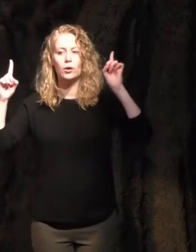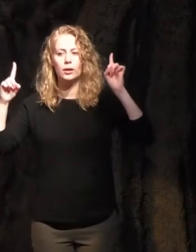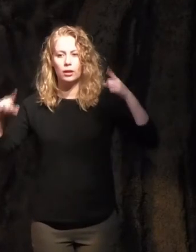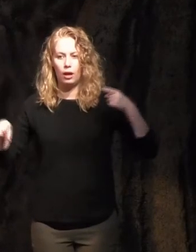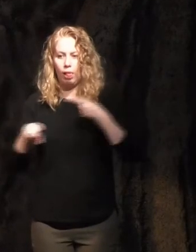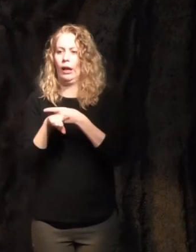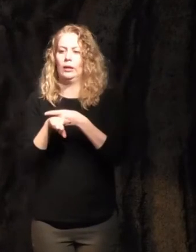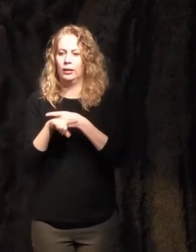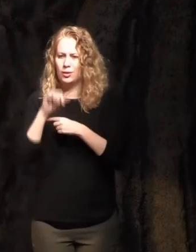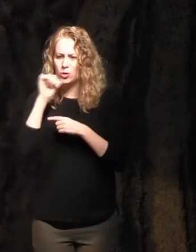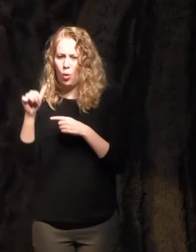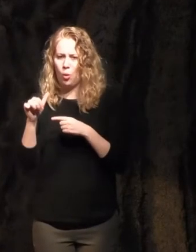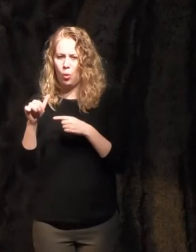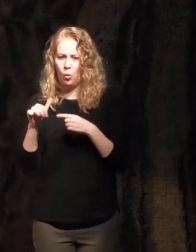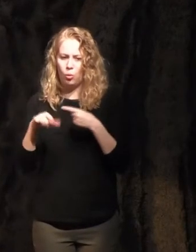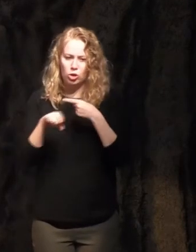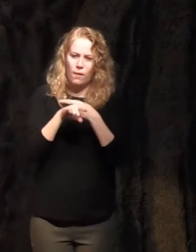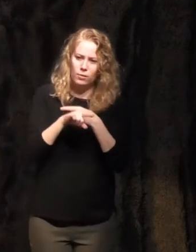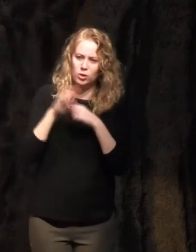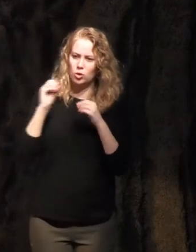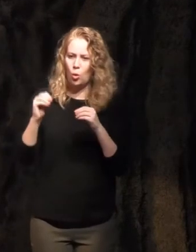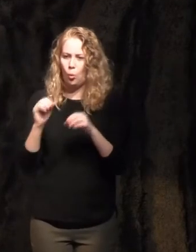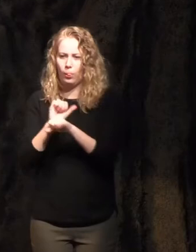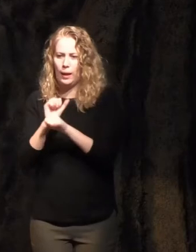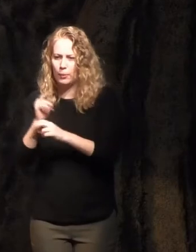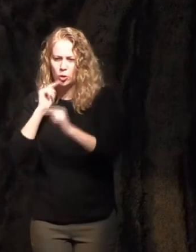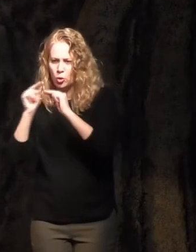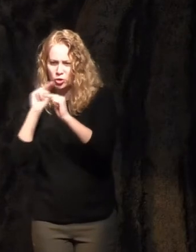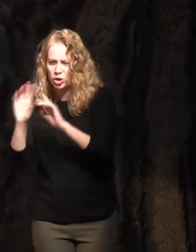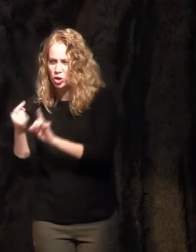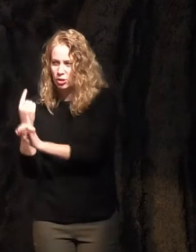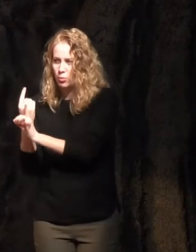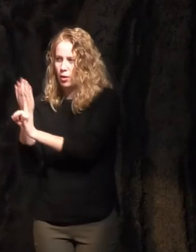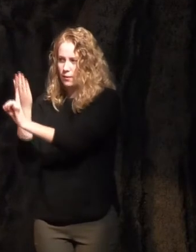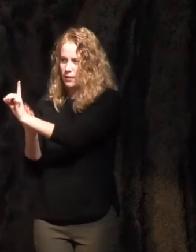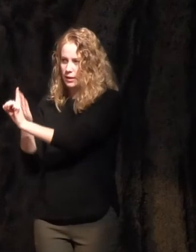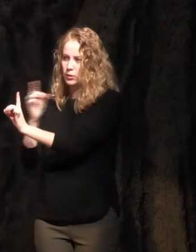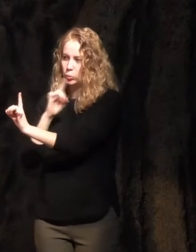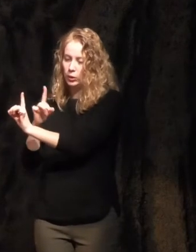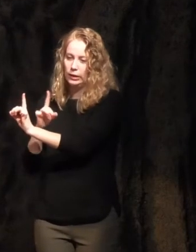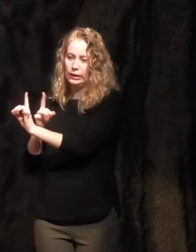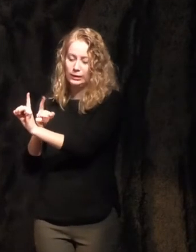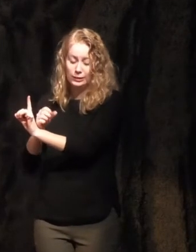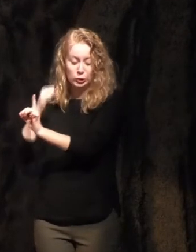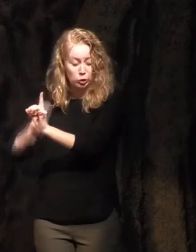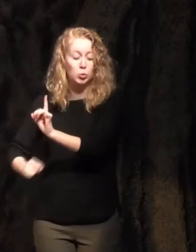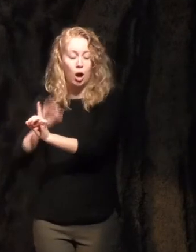There was no conflict or labor negotiation in that talk. Just one of Kevin's really really strong joints